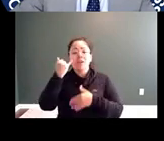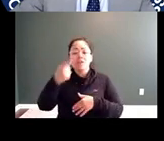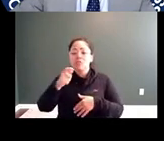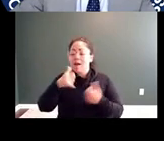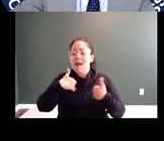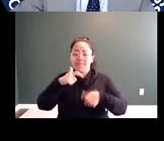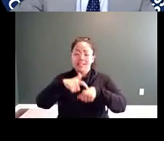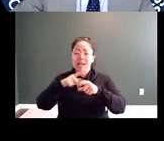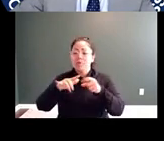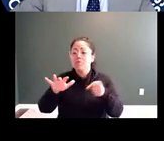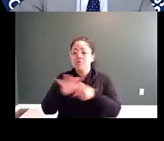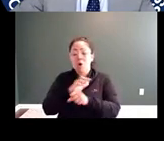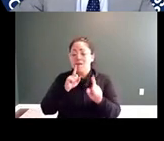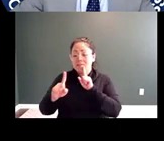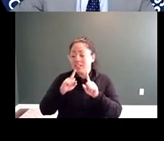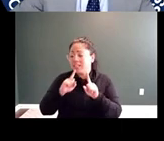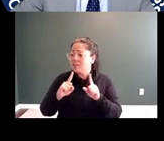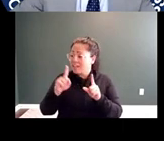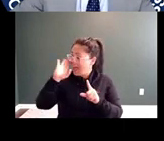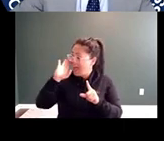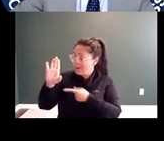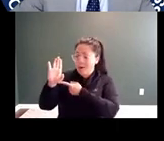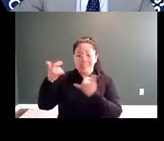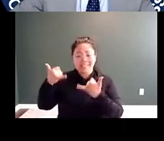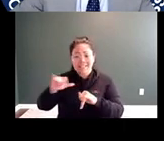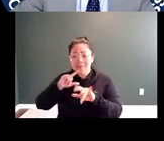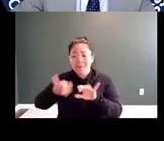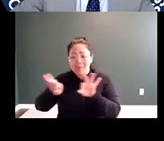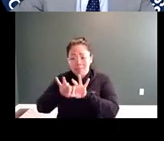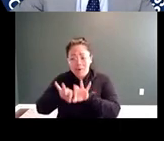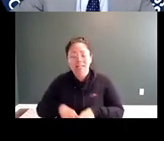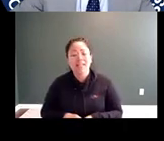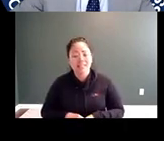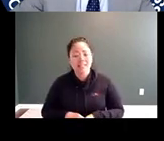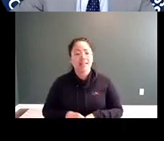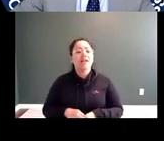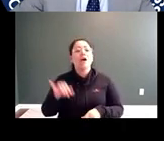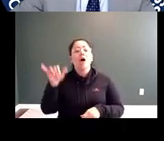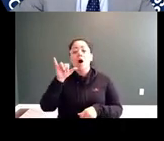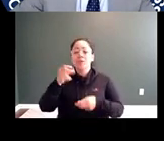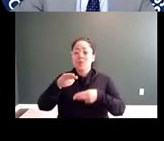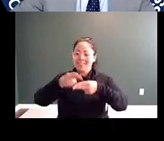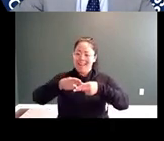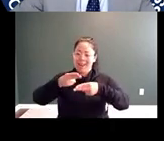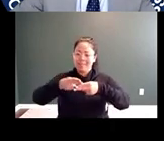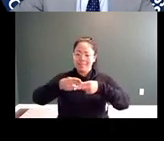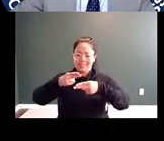that simple hello is really important. I also want to quickly address people's names, especially when you're talking